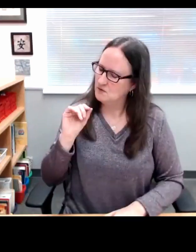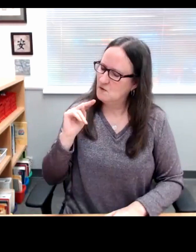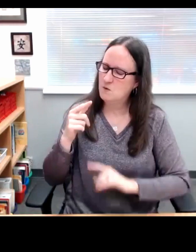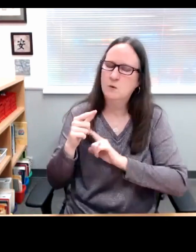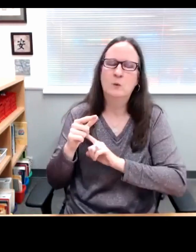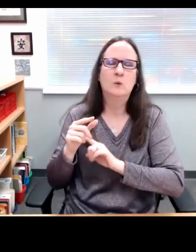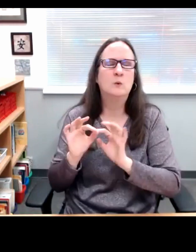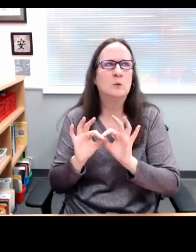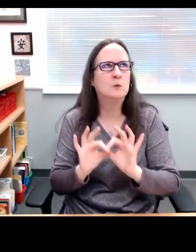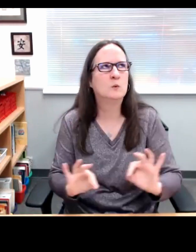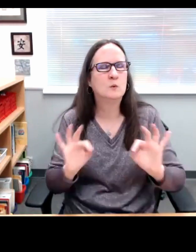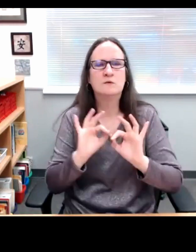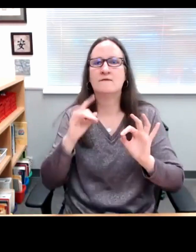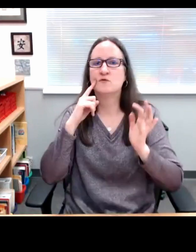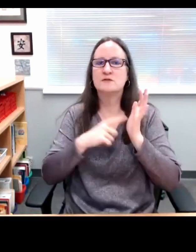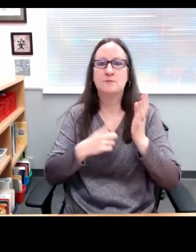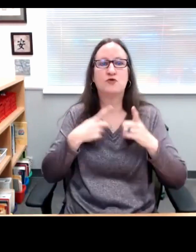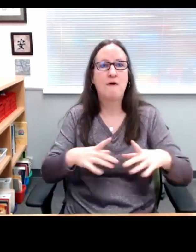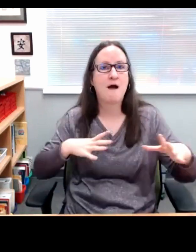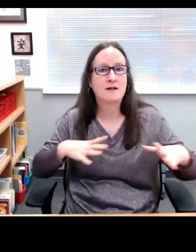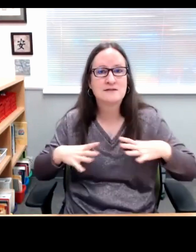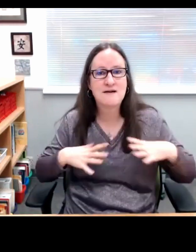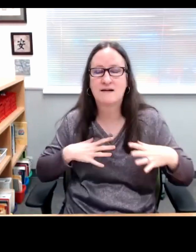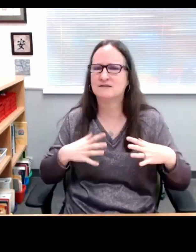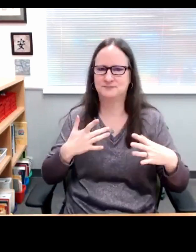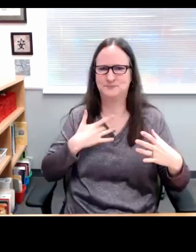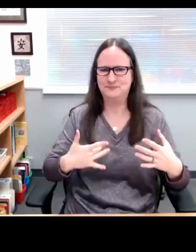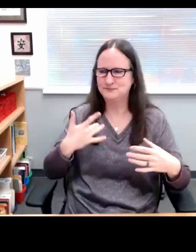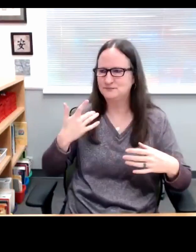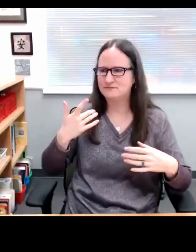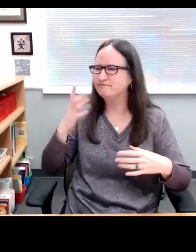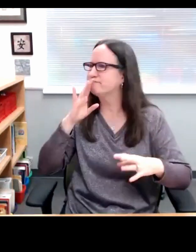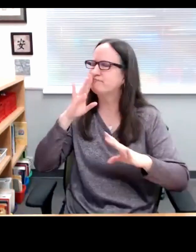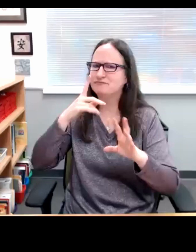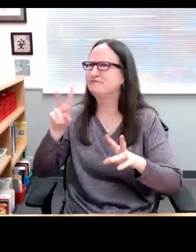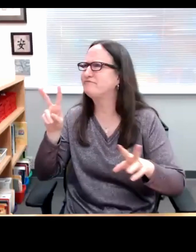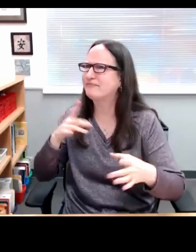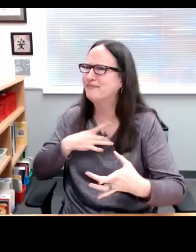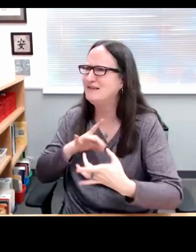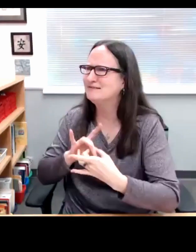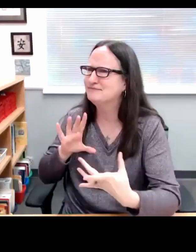child always having that sense of belonging. So, for example, when it comes holiday time,